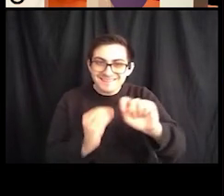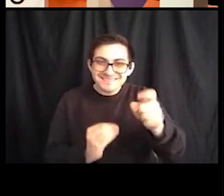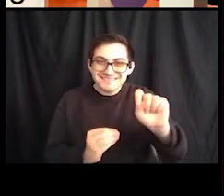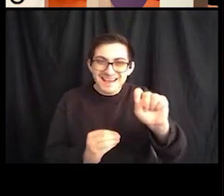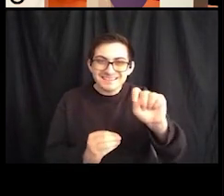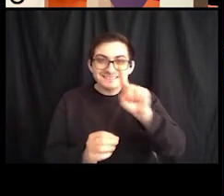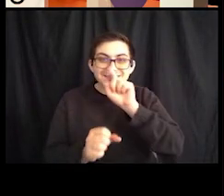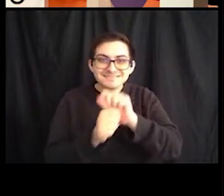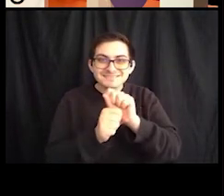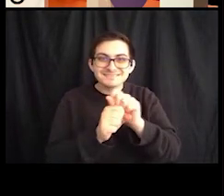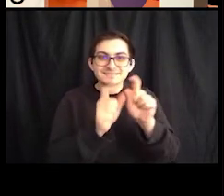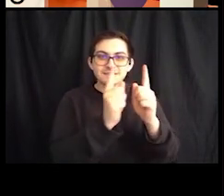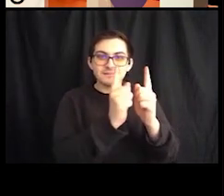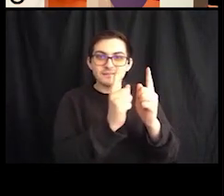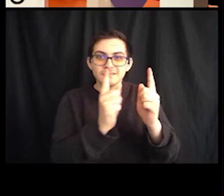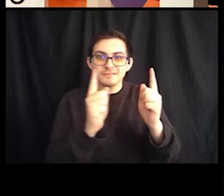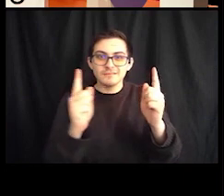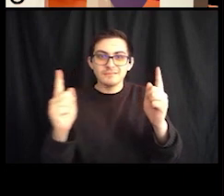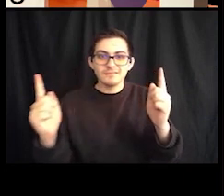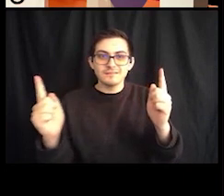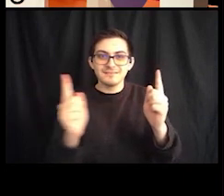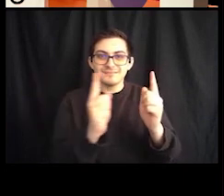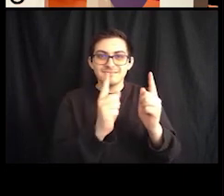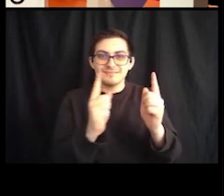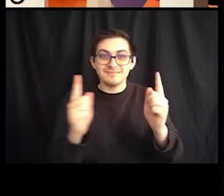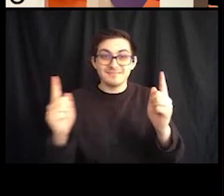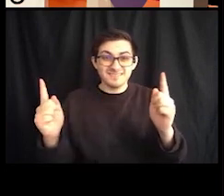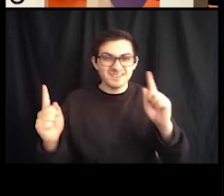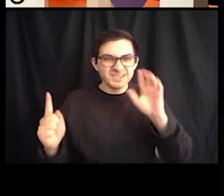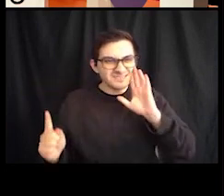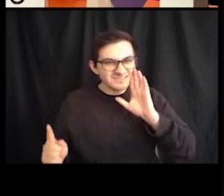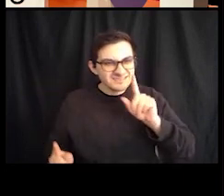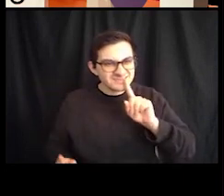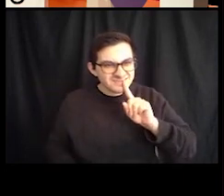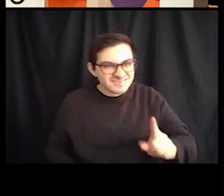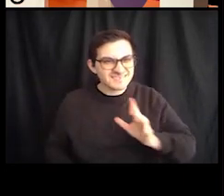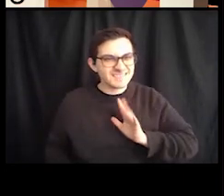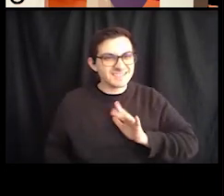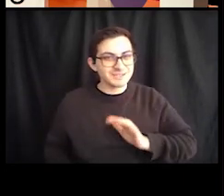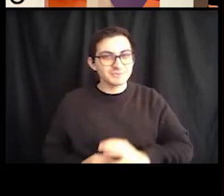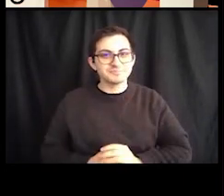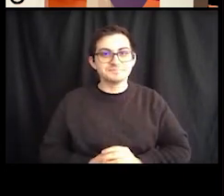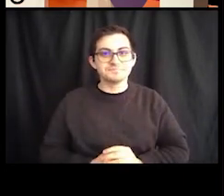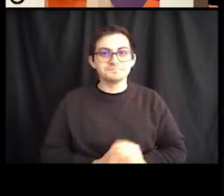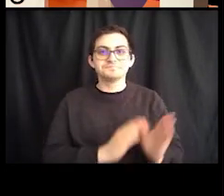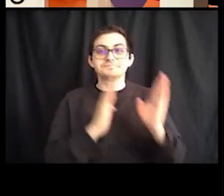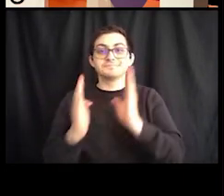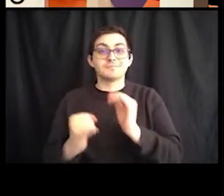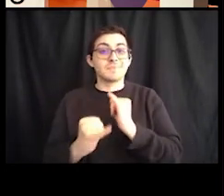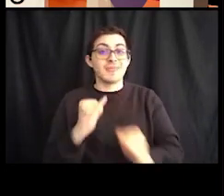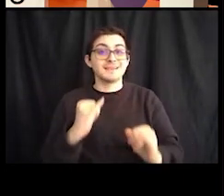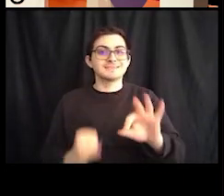Super stoked. And then lastly, we have foodies by Skinny Ships, Richard and Jen.